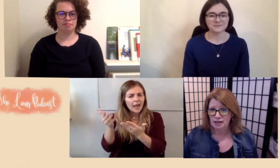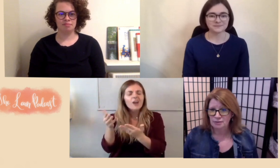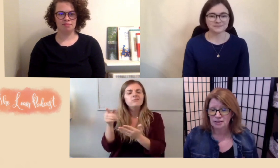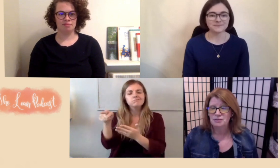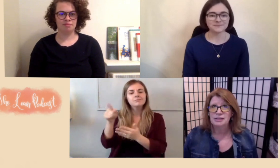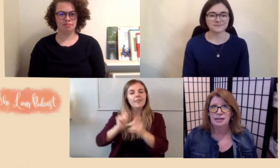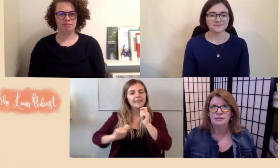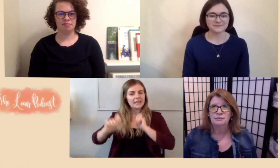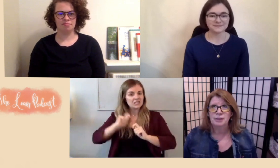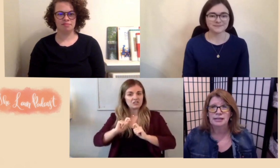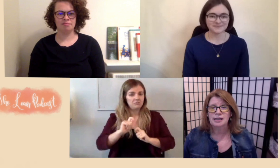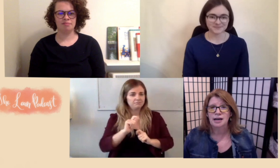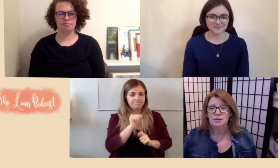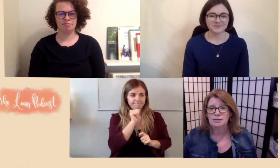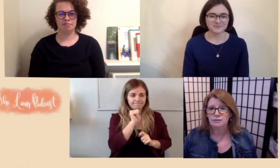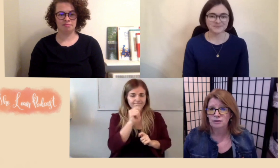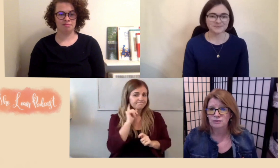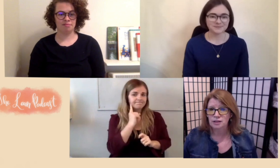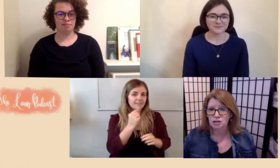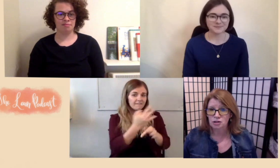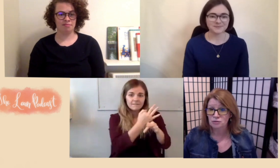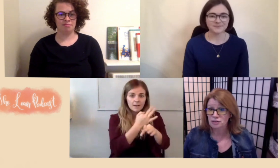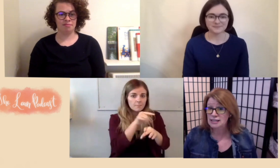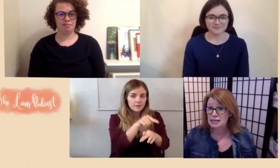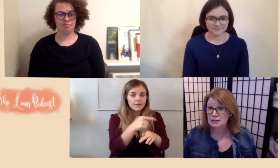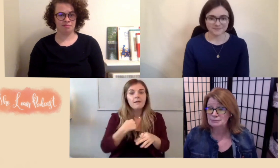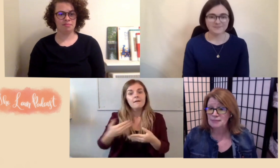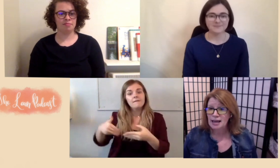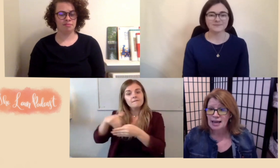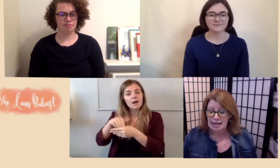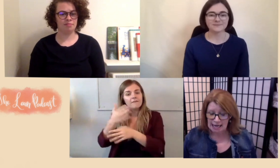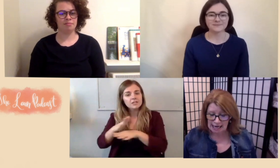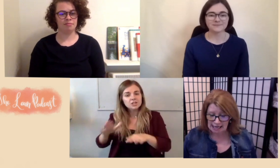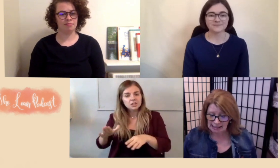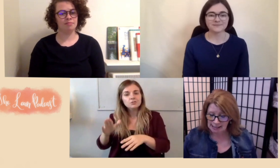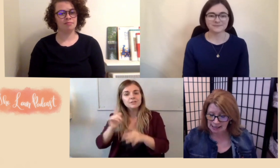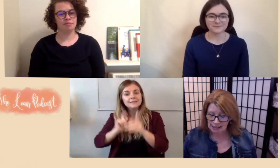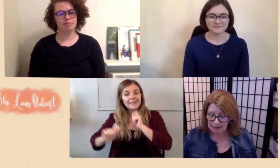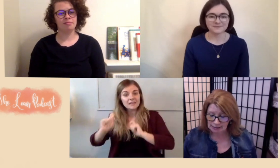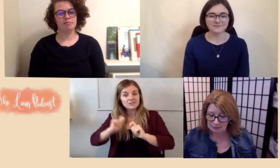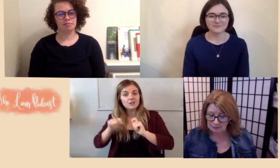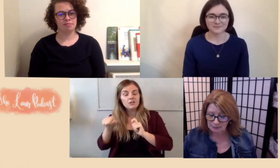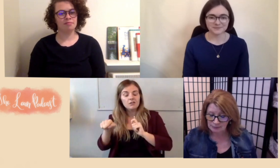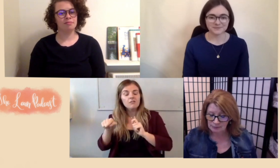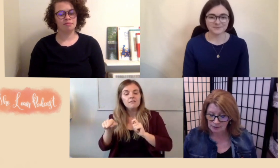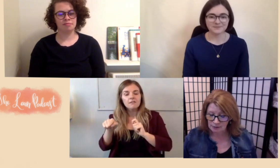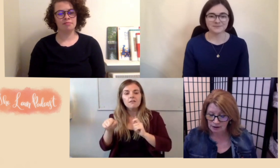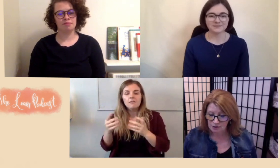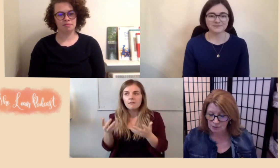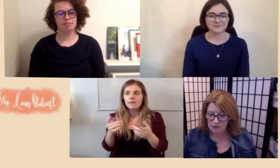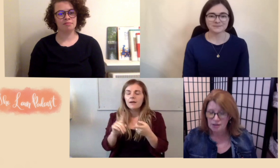but I was involved in children's theater. And there was a deaf theater that kind of tried to work,